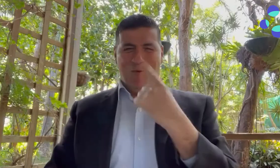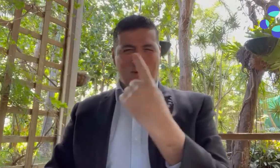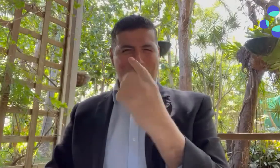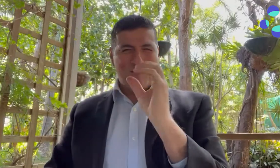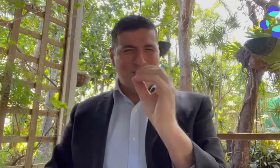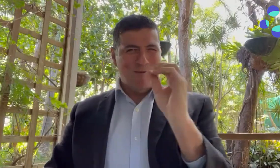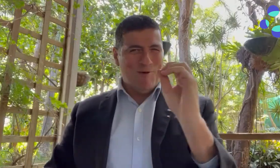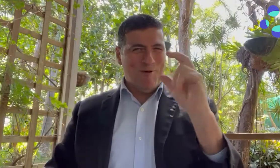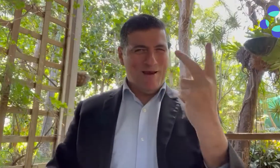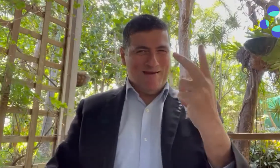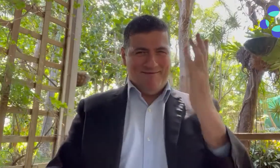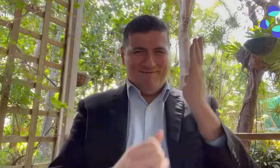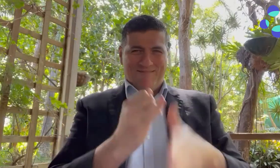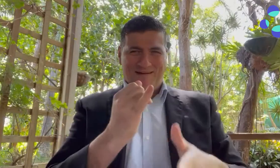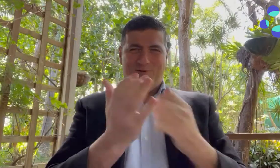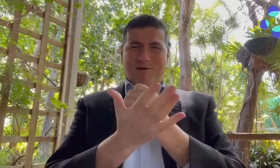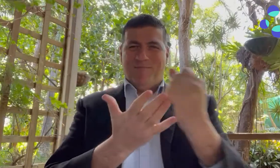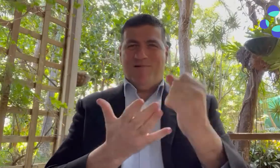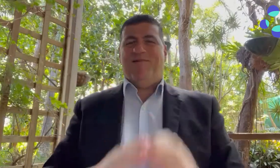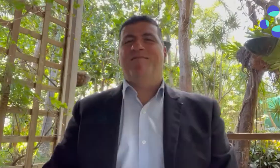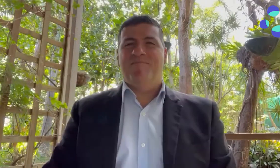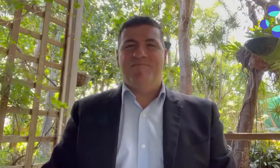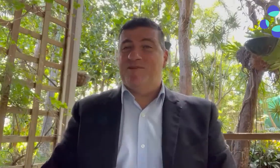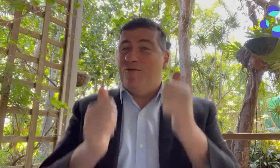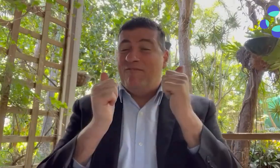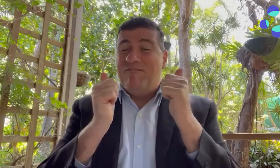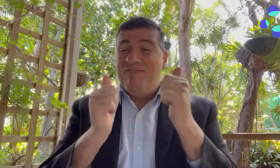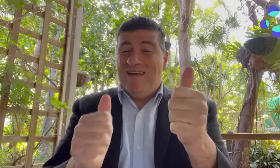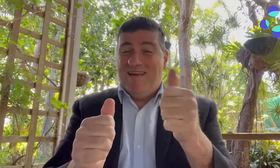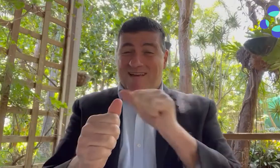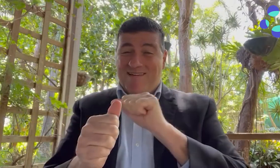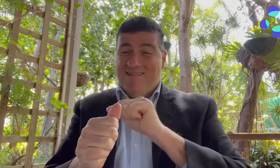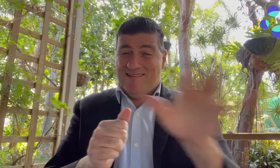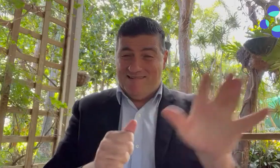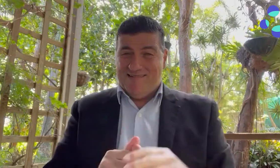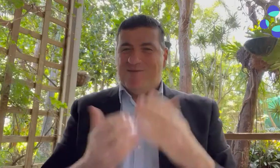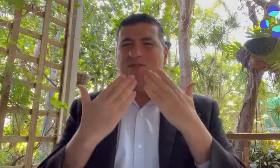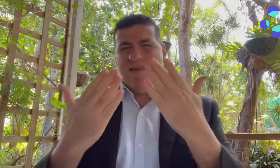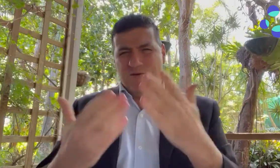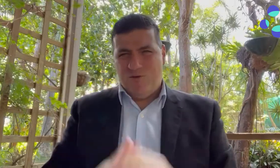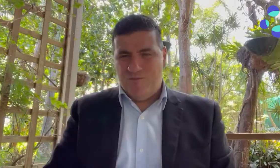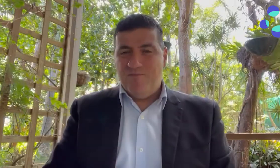One thousand and eight was our final tally of attendees. It was fantastic, thank you.